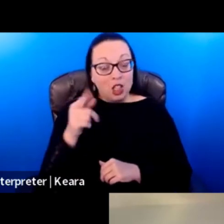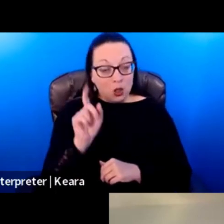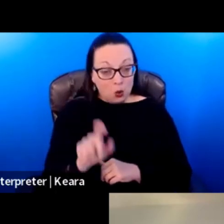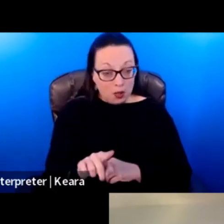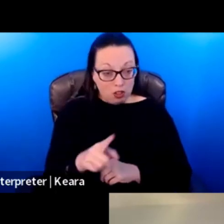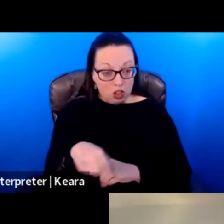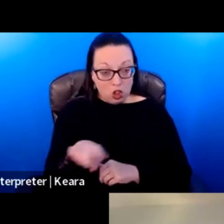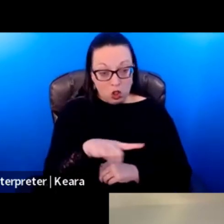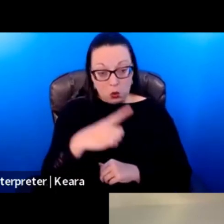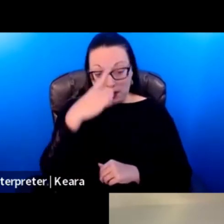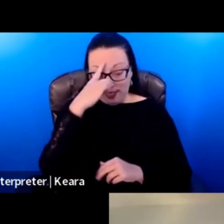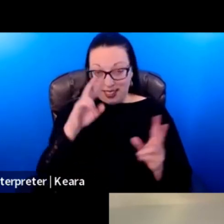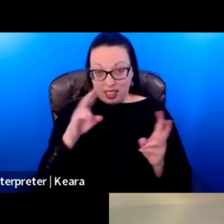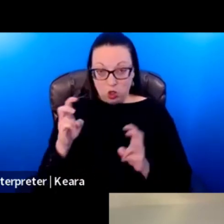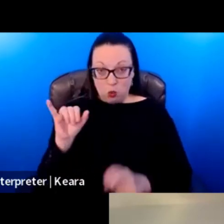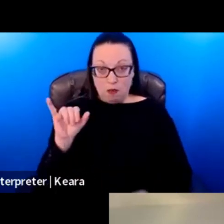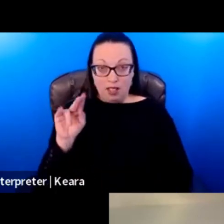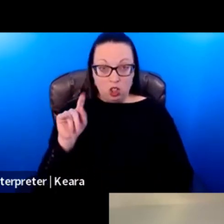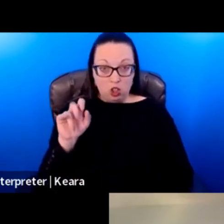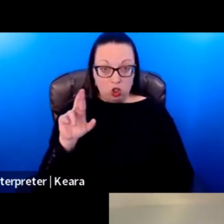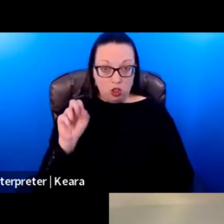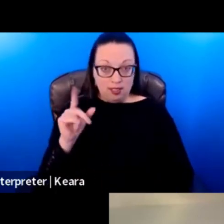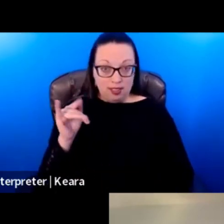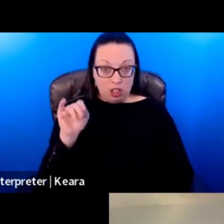intersectionality points to the need for a person centered care?